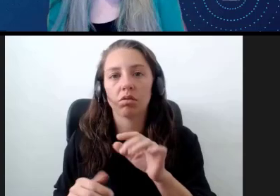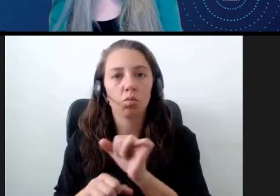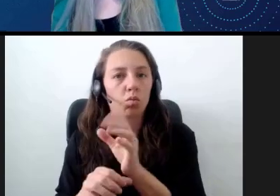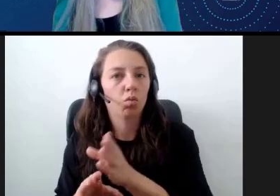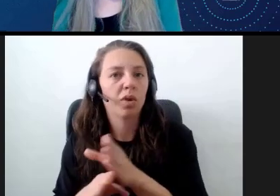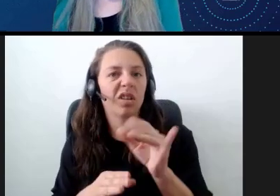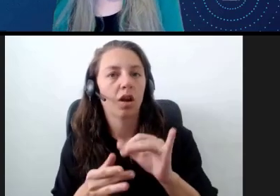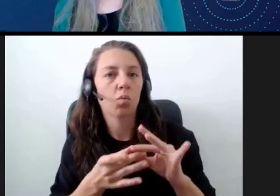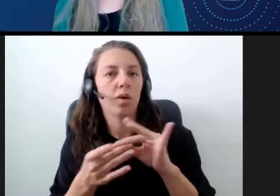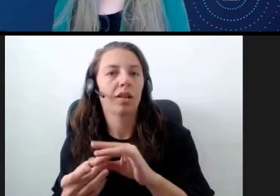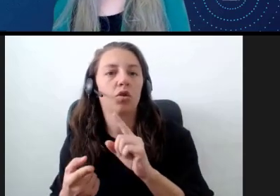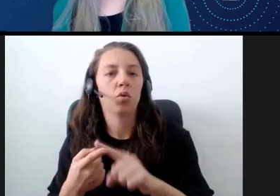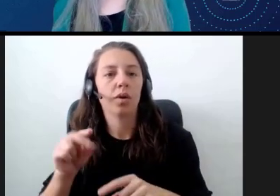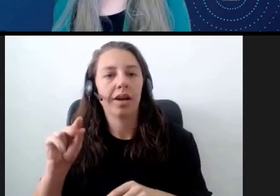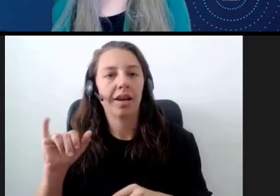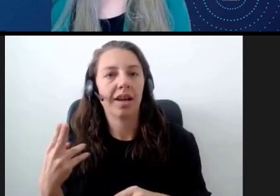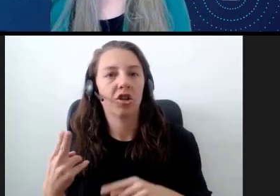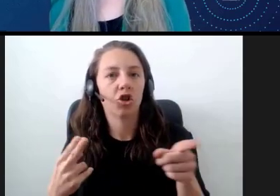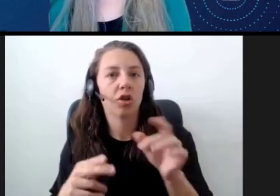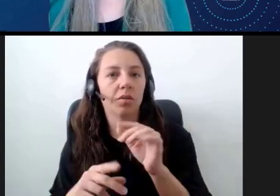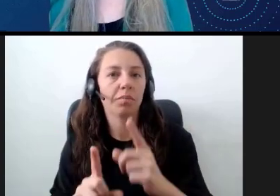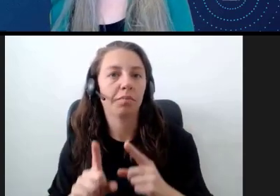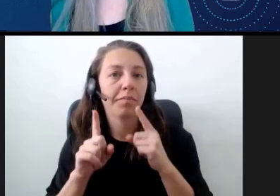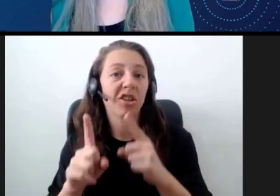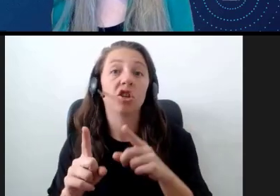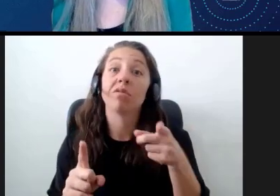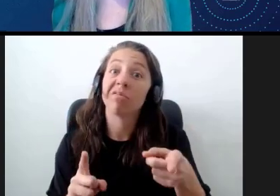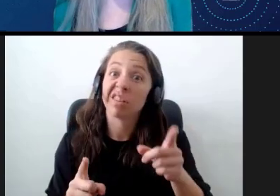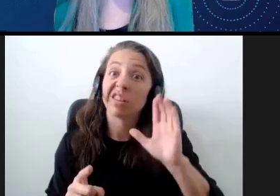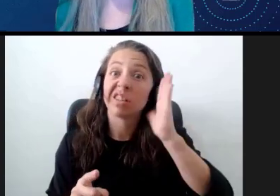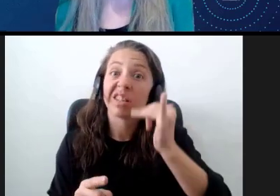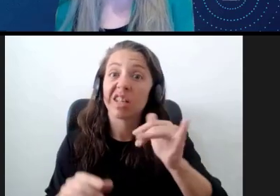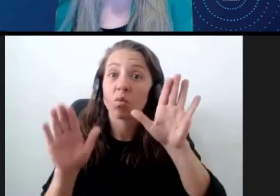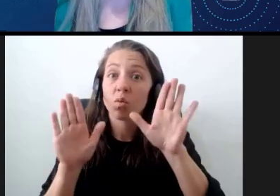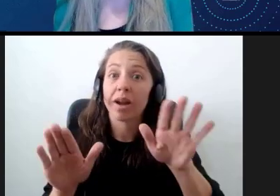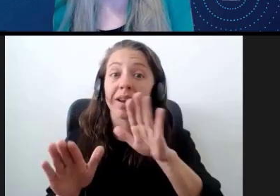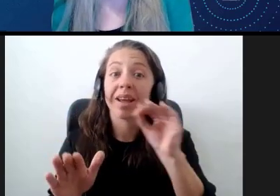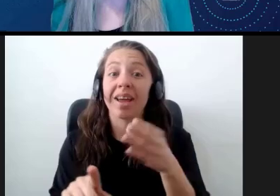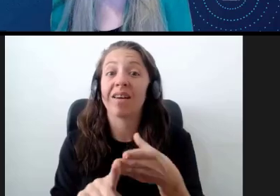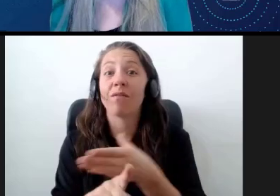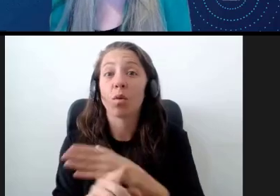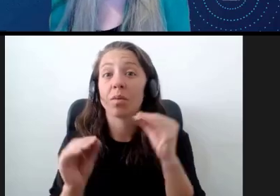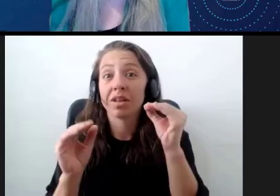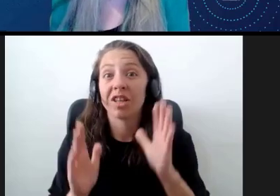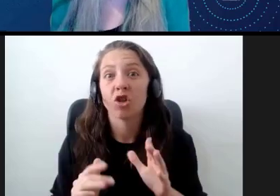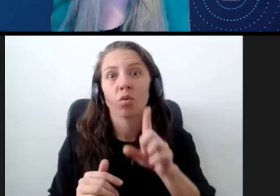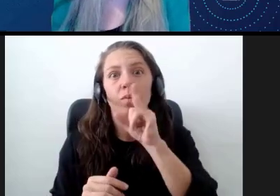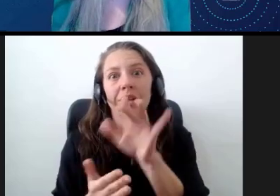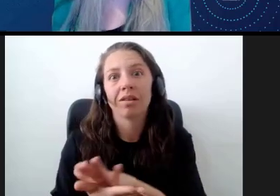Cynthia Dwyer Well. These changes sound great, and as a former teacher, it's great to hear that there will be clarity on expectations for mentor training